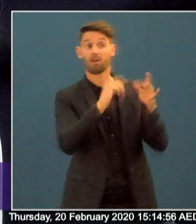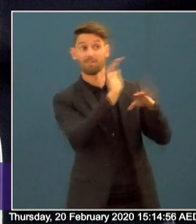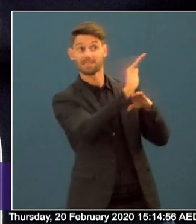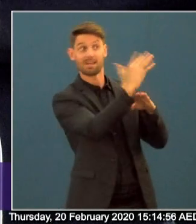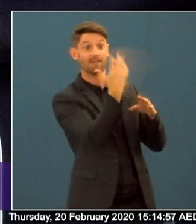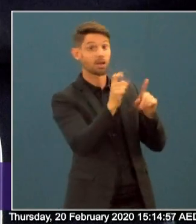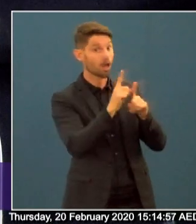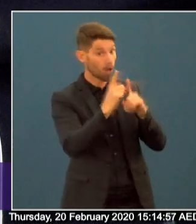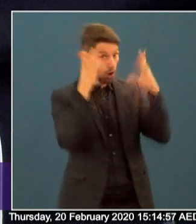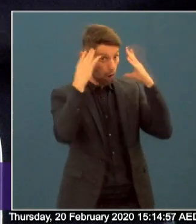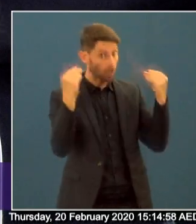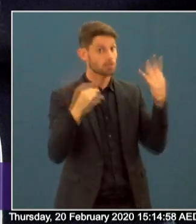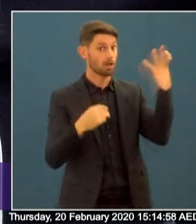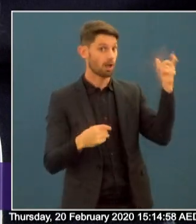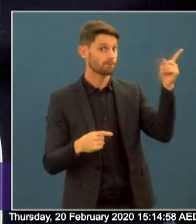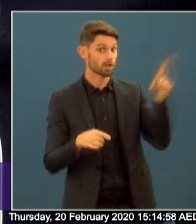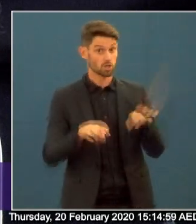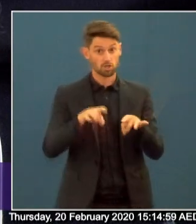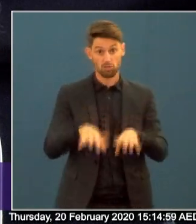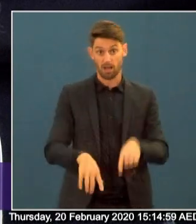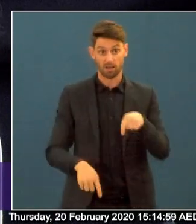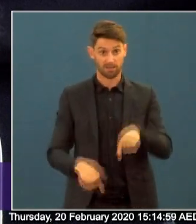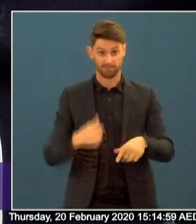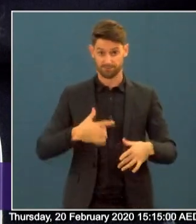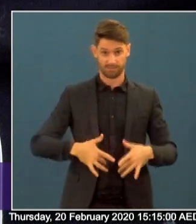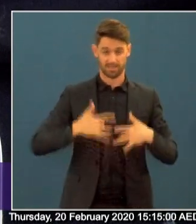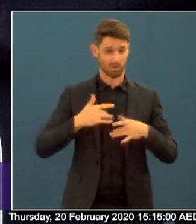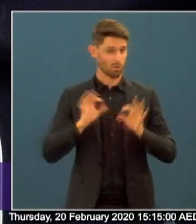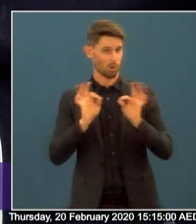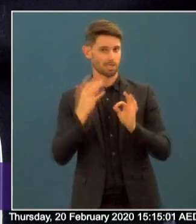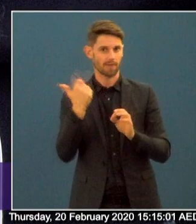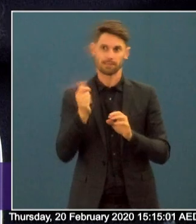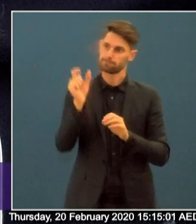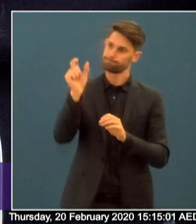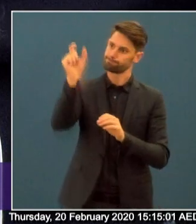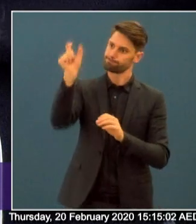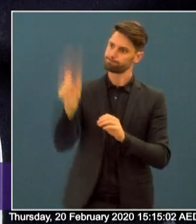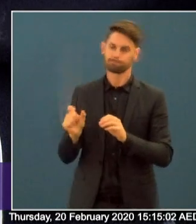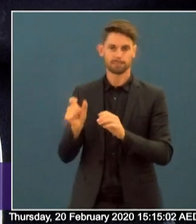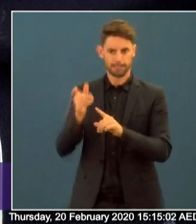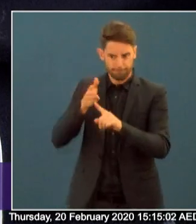Holland. I think it's unlikely there's going to be a specialist in intellectual disability in Australia soon.